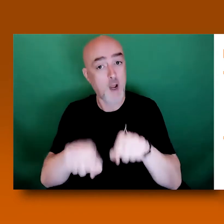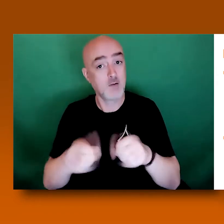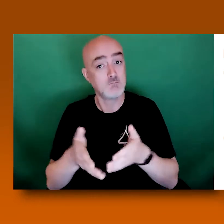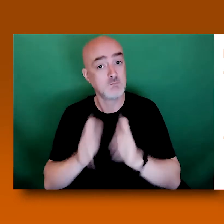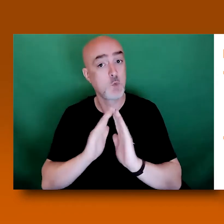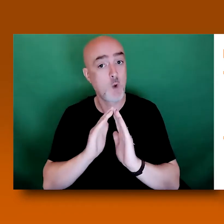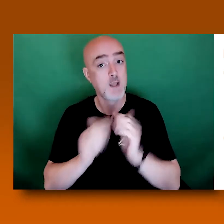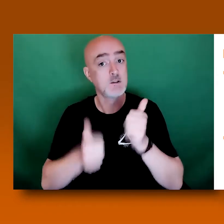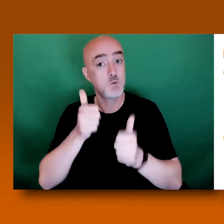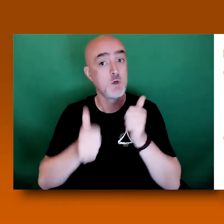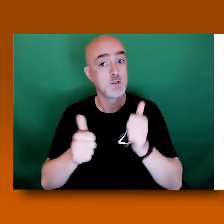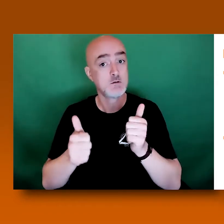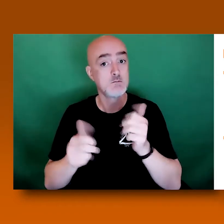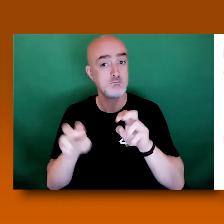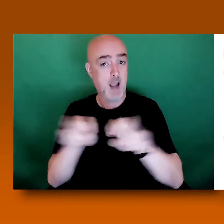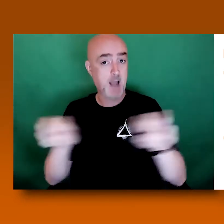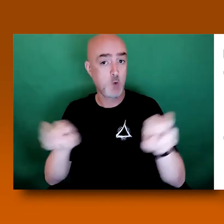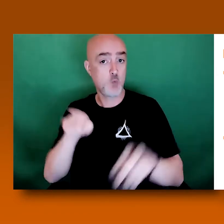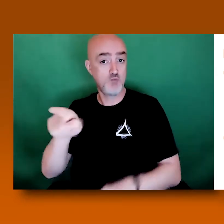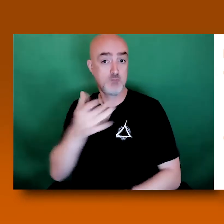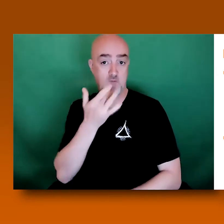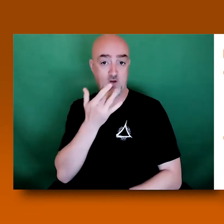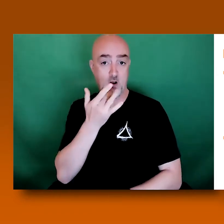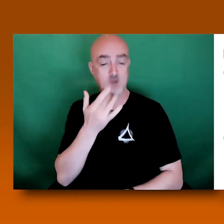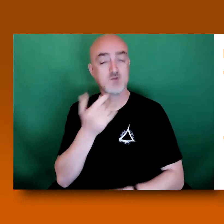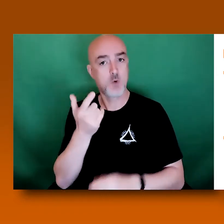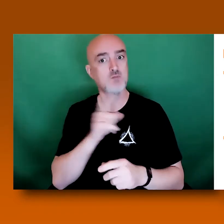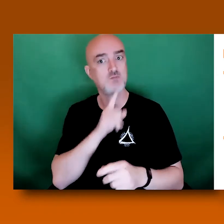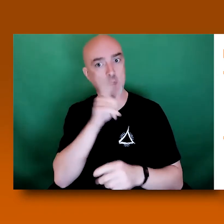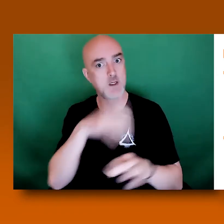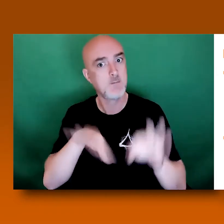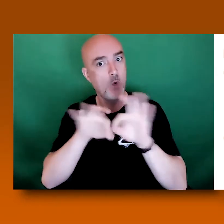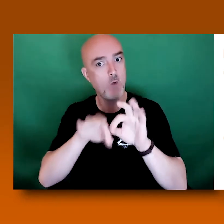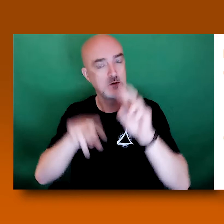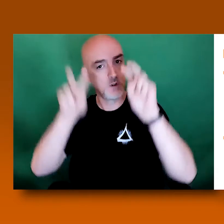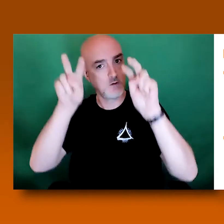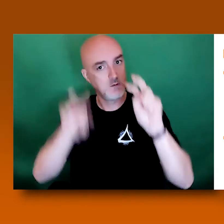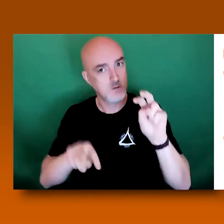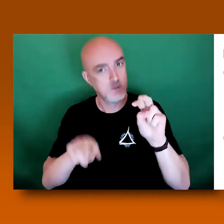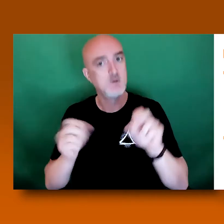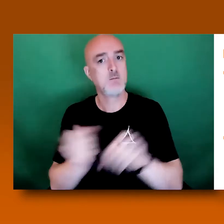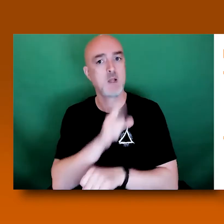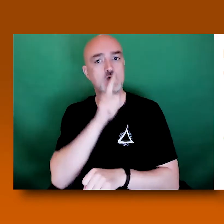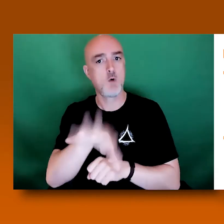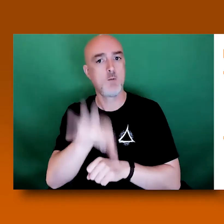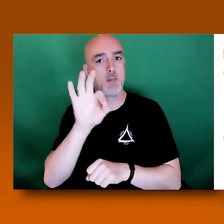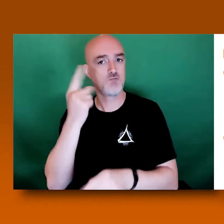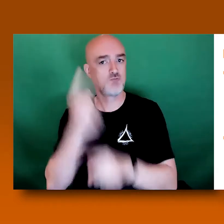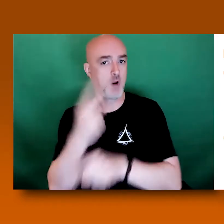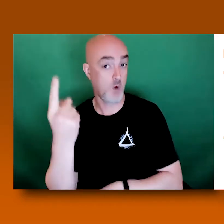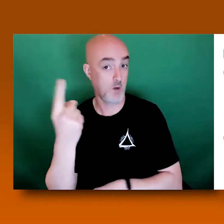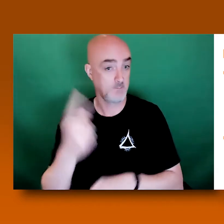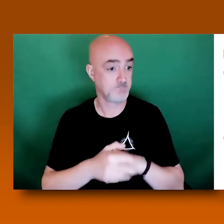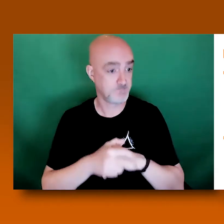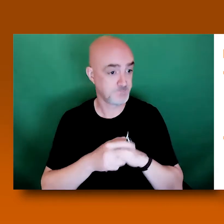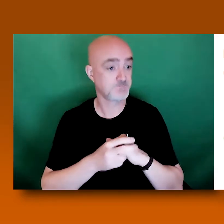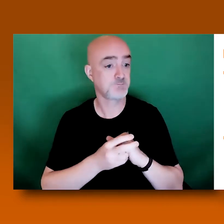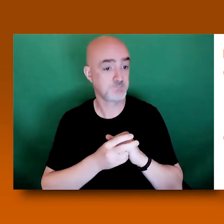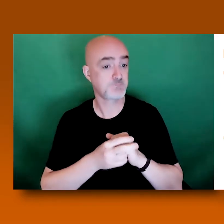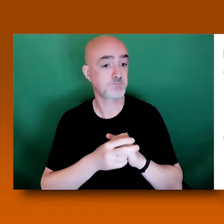And the Center for Scientific Review, they will allow you to have a preference in chartered members or reviewers just to make sure that you're picking